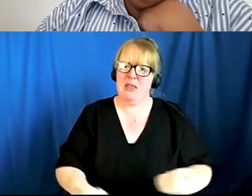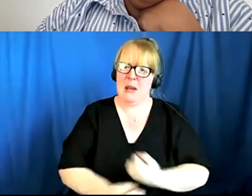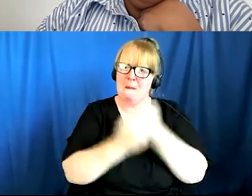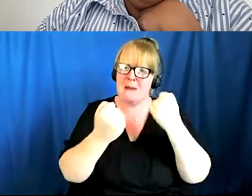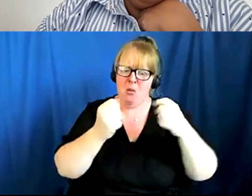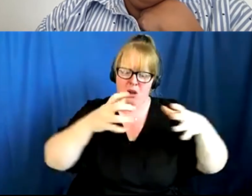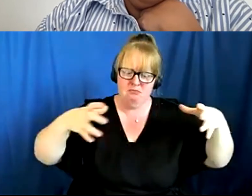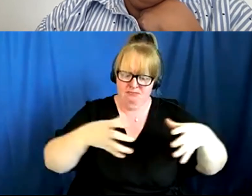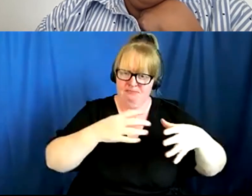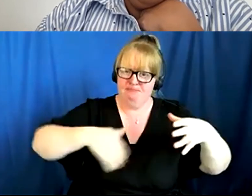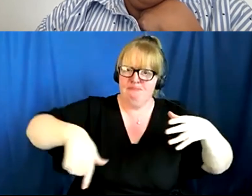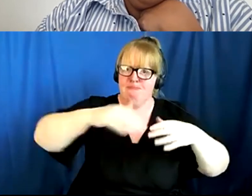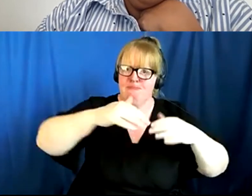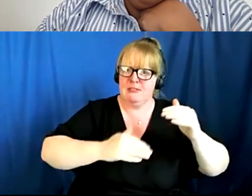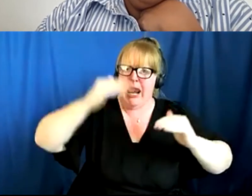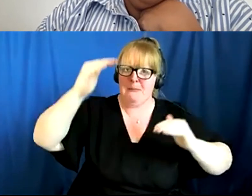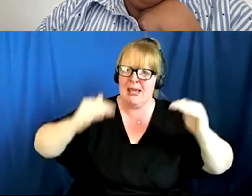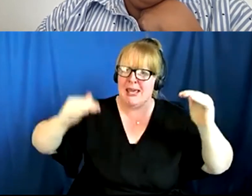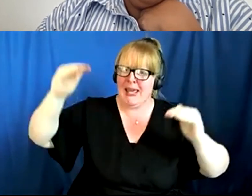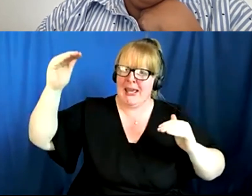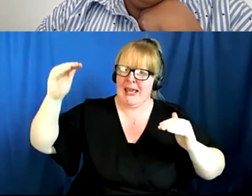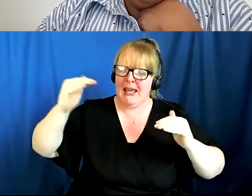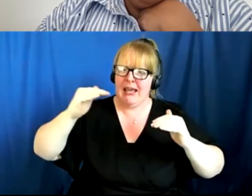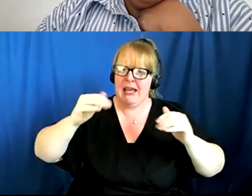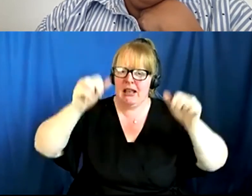And that this, this power dynamics, such as, for example, you know,